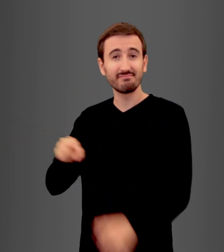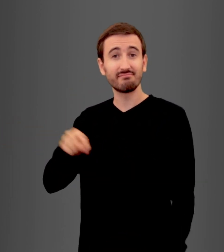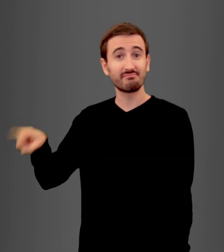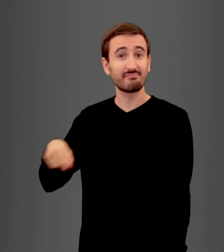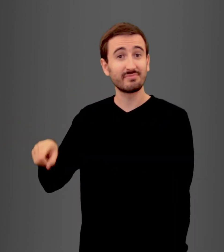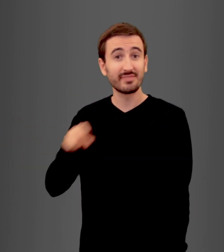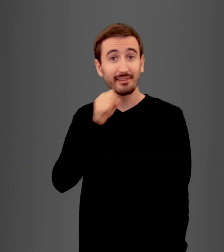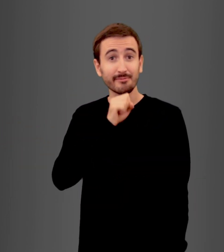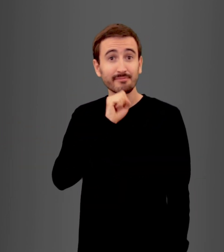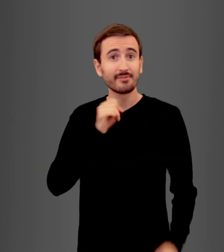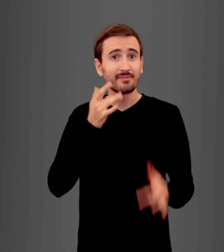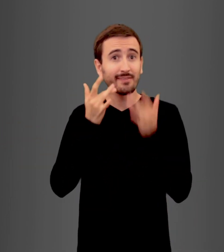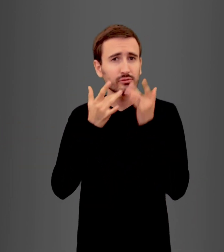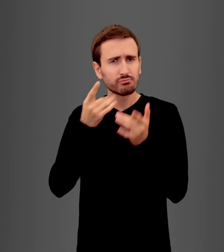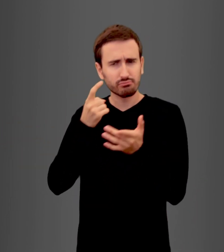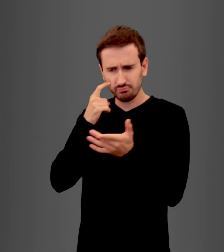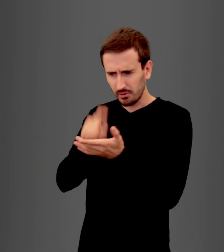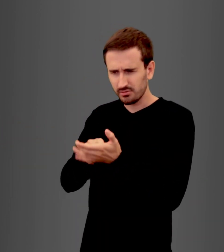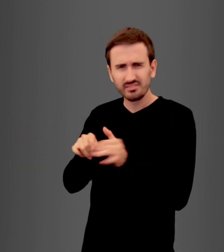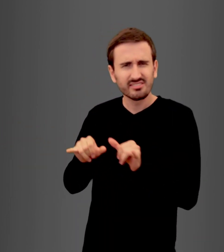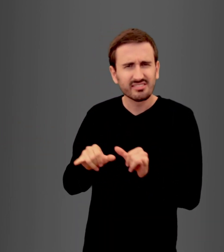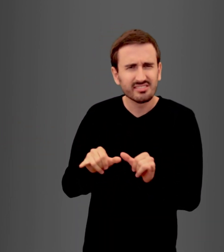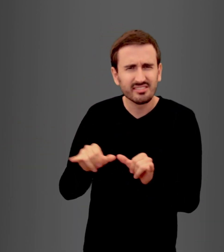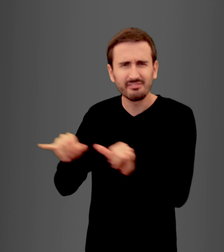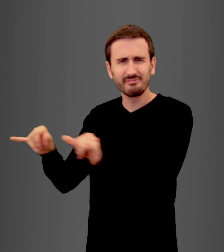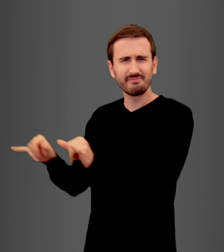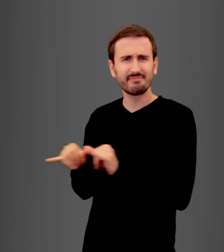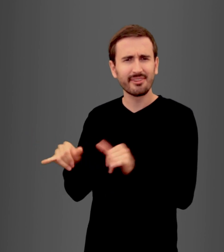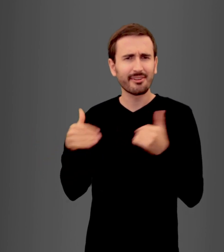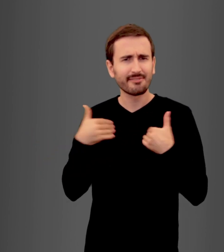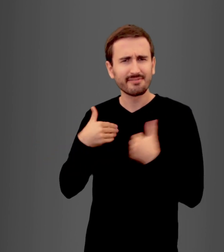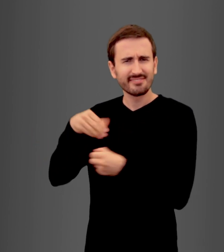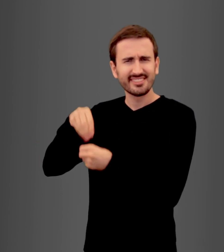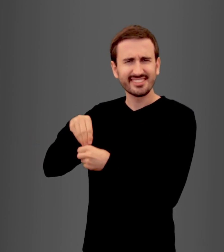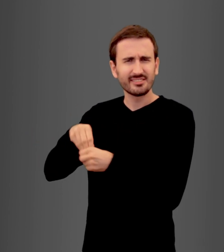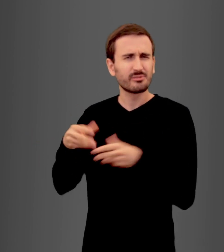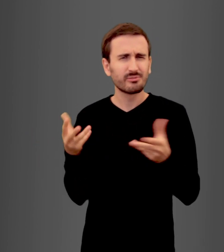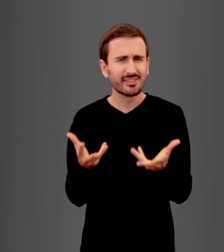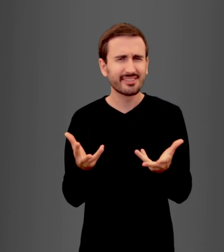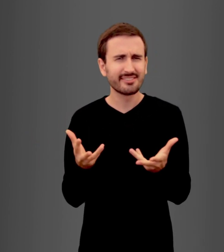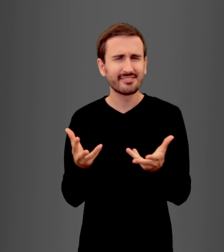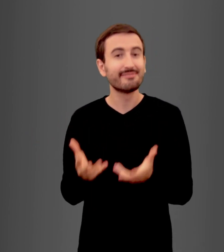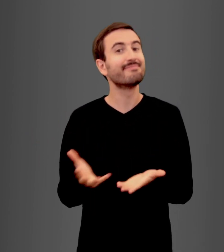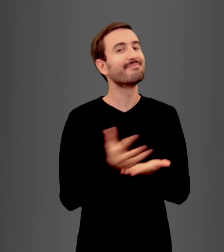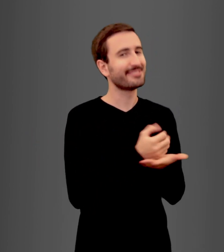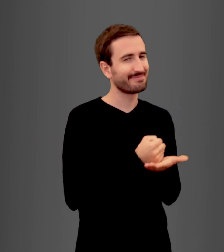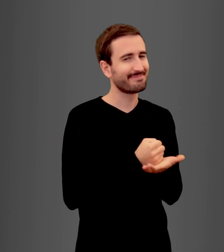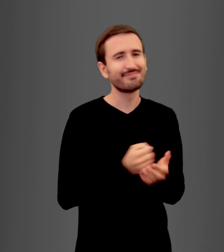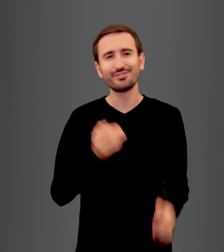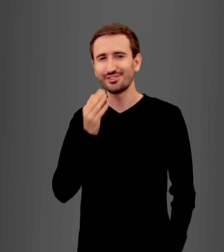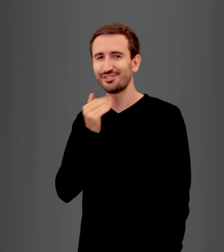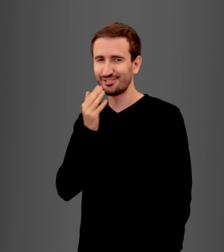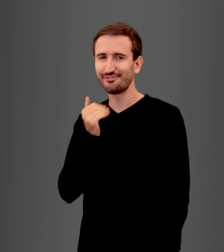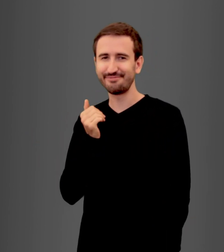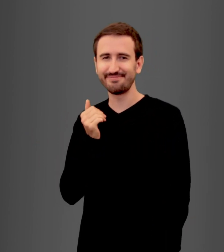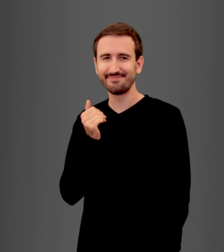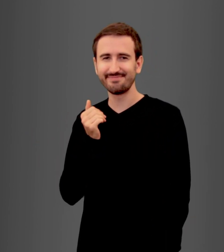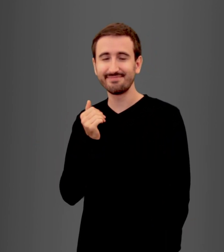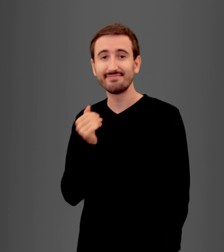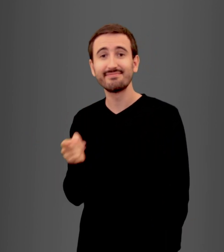Despite having different flavors, all of these ice creams share the common ingredients of cream and sugar.